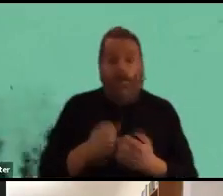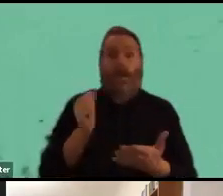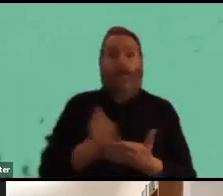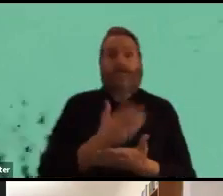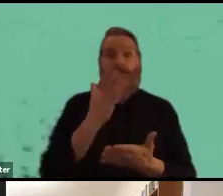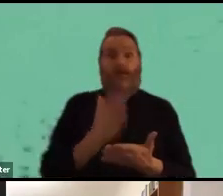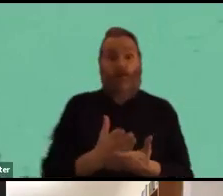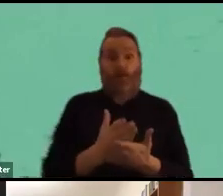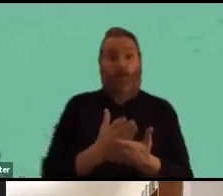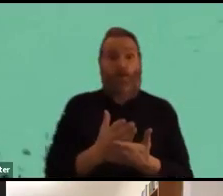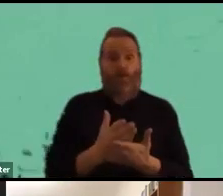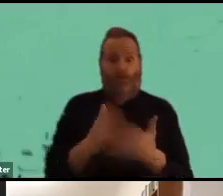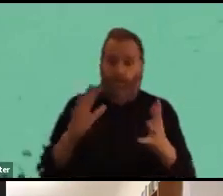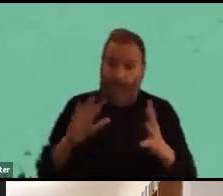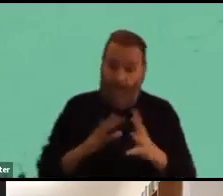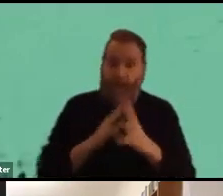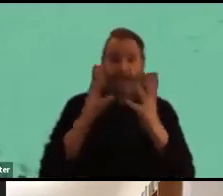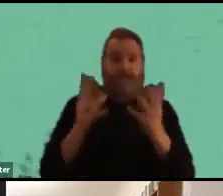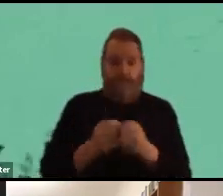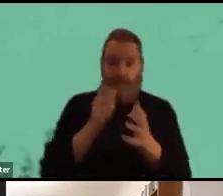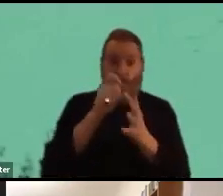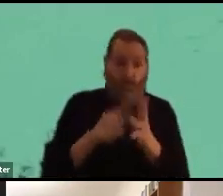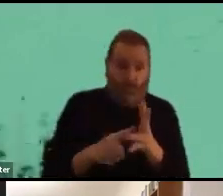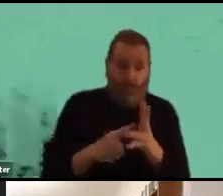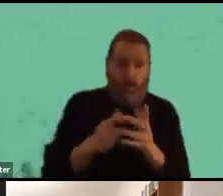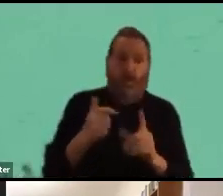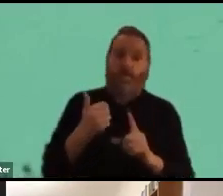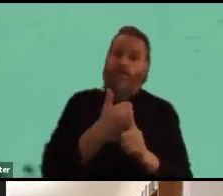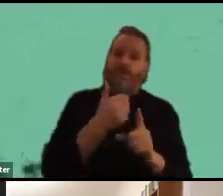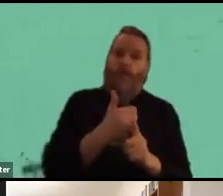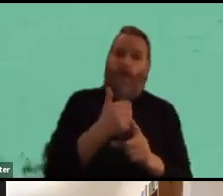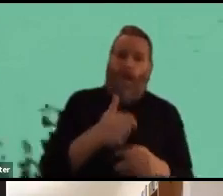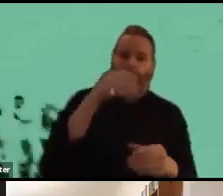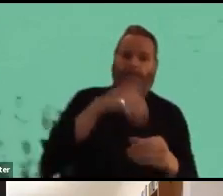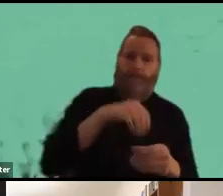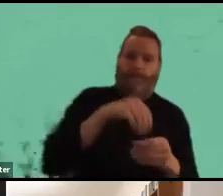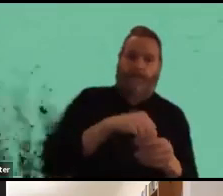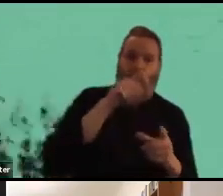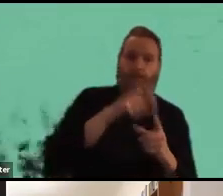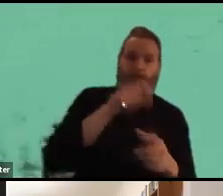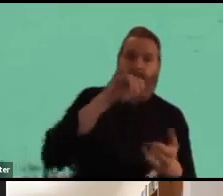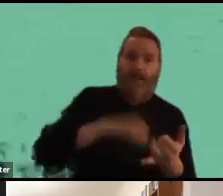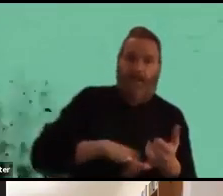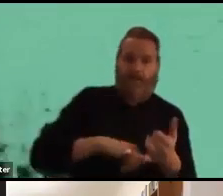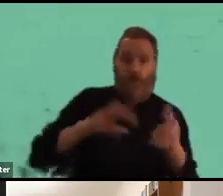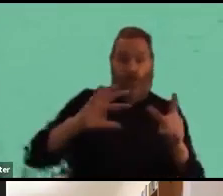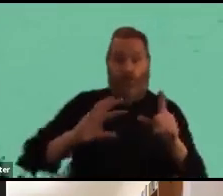everything possible to support our members in in winning the pay rise that they deserve